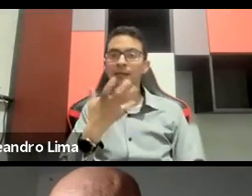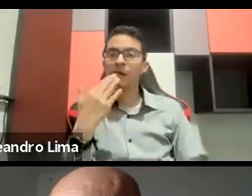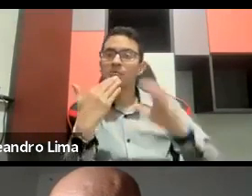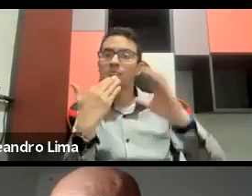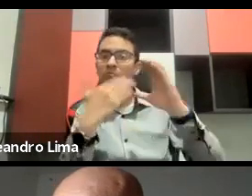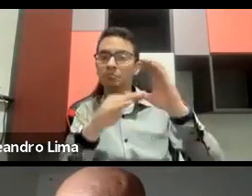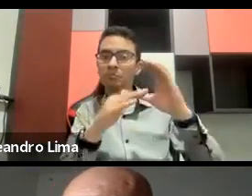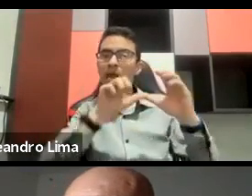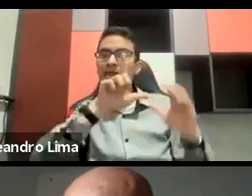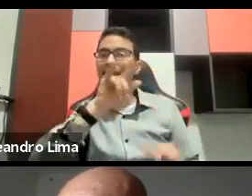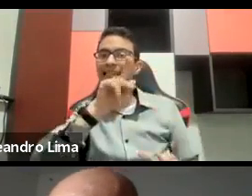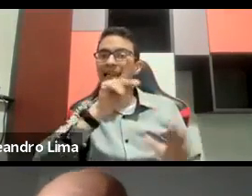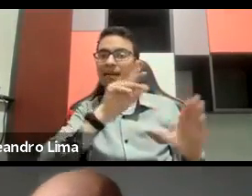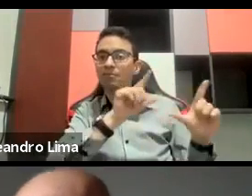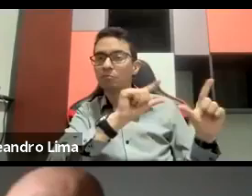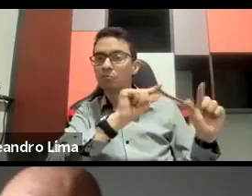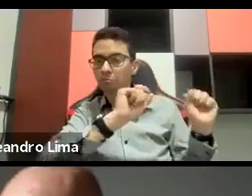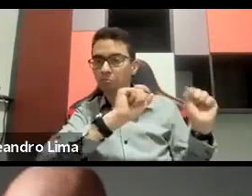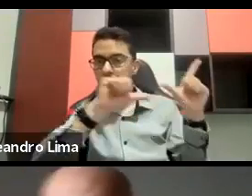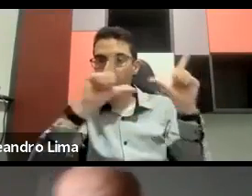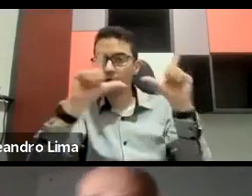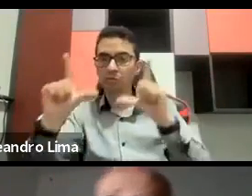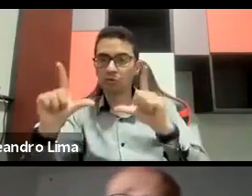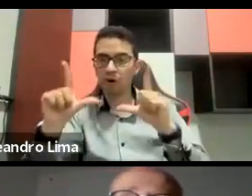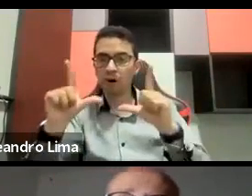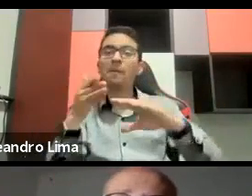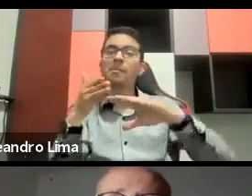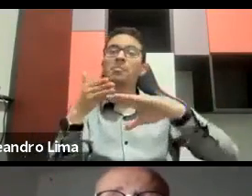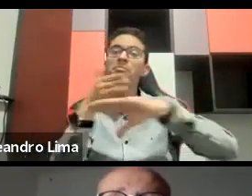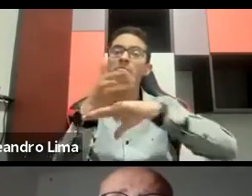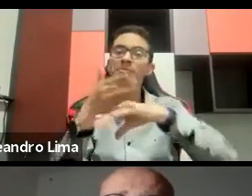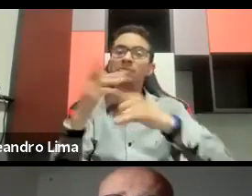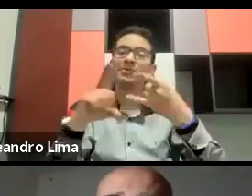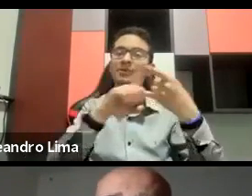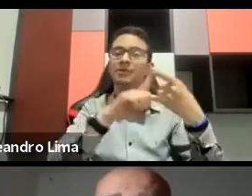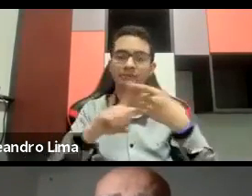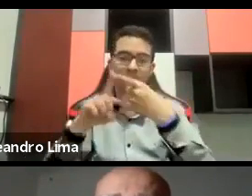pra vocês entrarem na sala do pra vocês entrarem na sala do zoom, tá bom? Então, é isso. zoom, tá bom? Então, é isso.